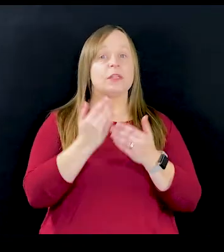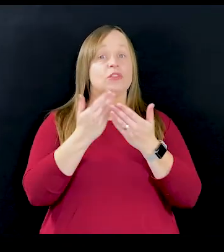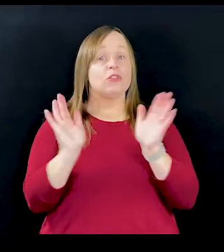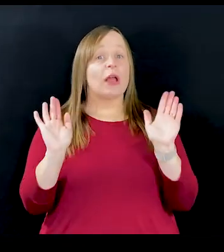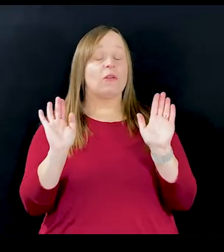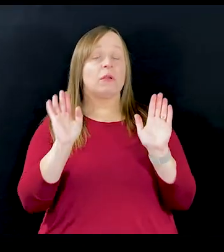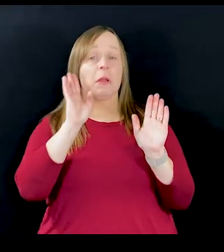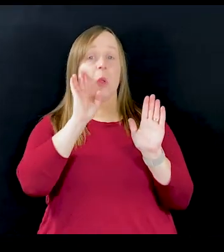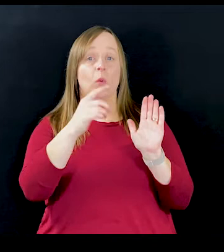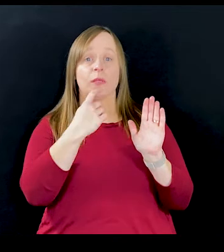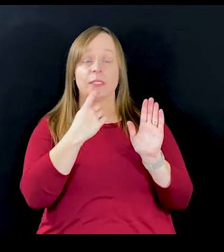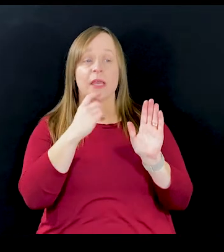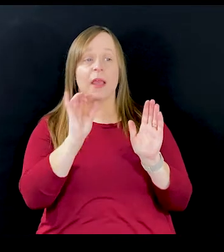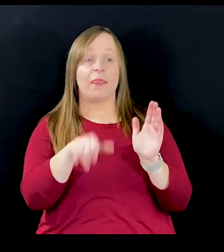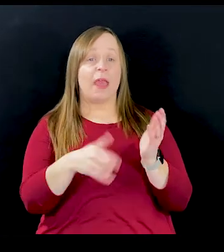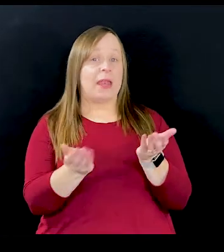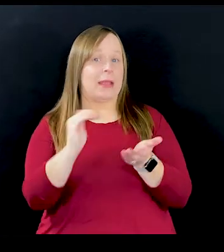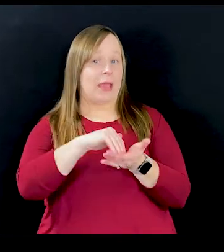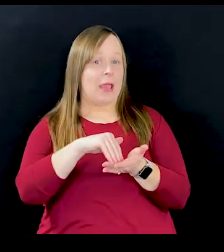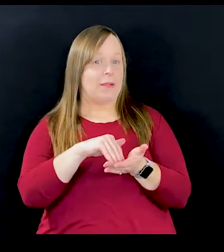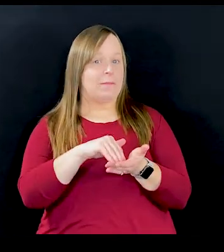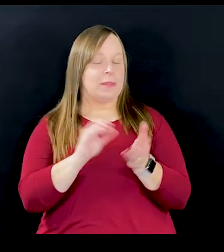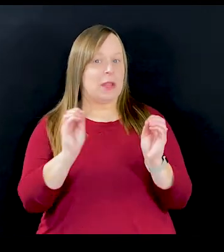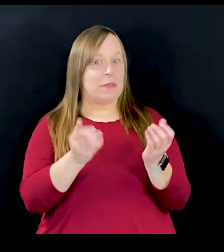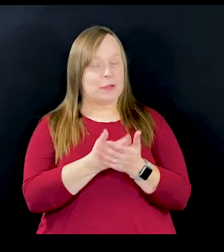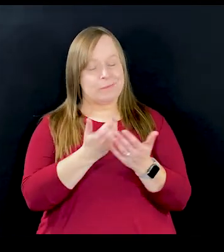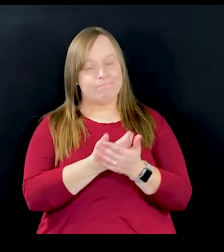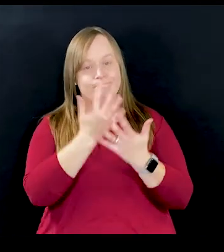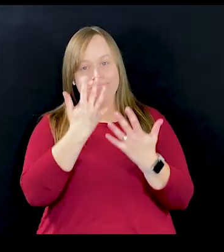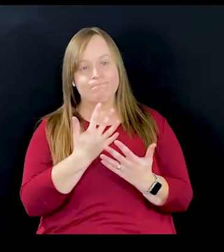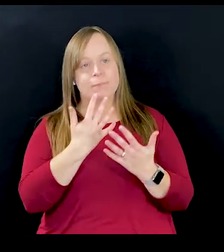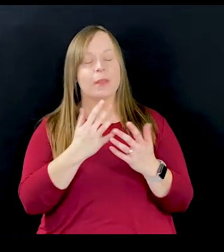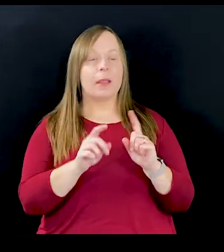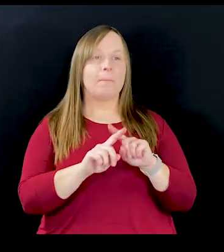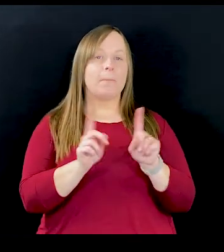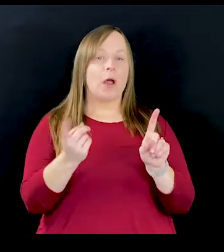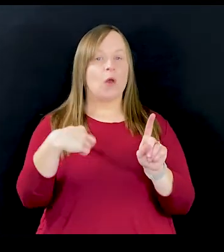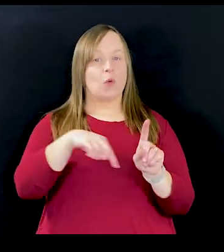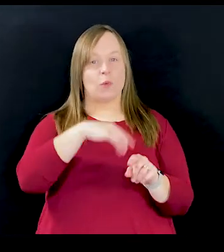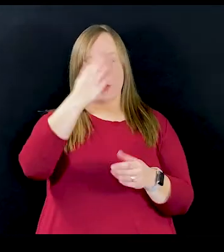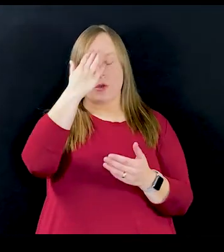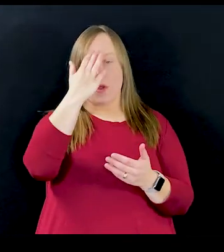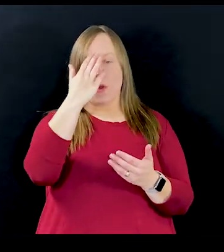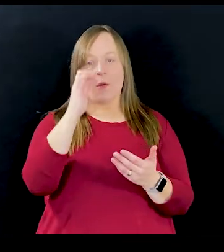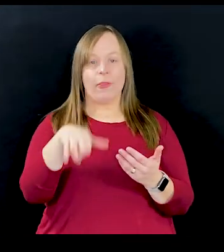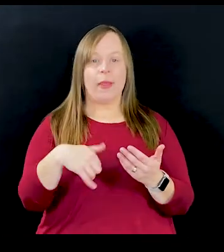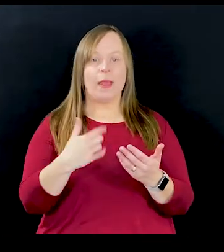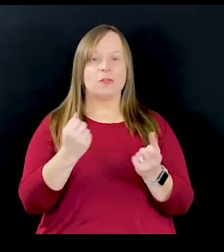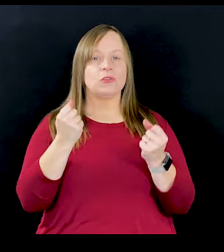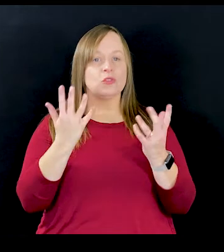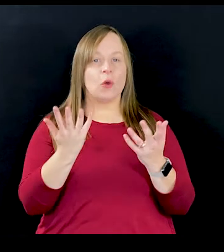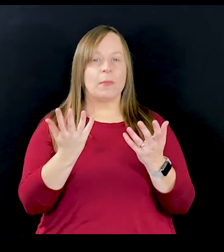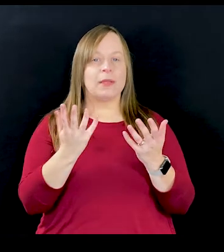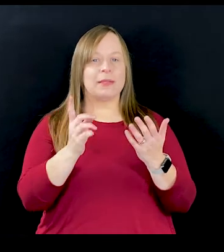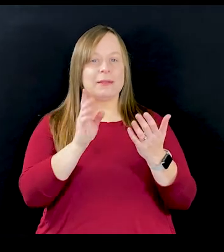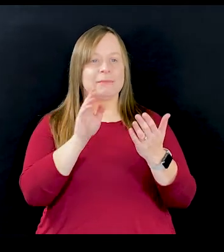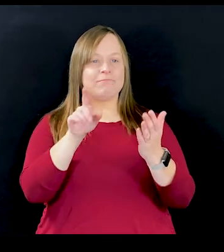Generally, I can say that, again, this is nothing new. But what we know is that so many prejudices